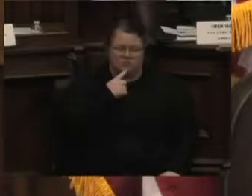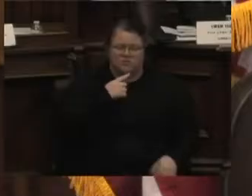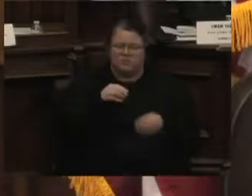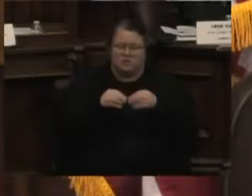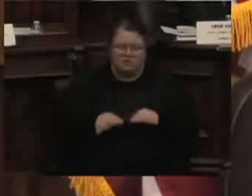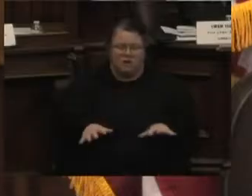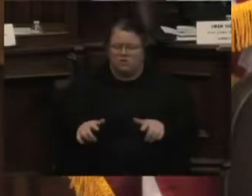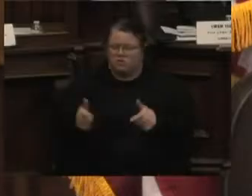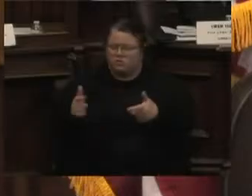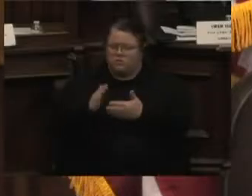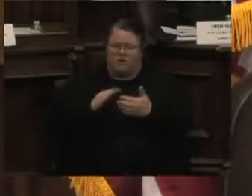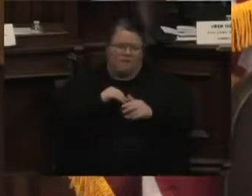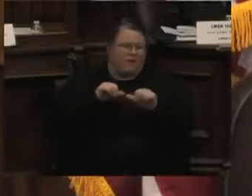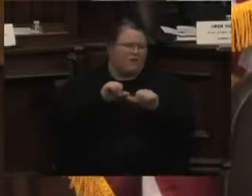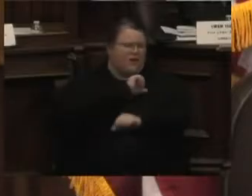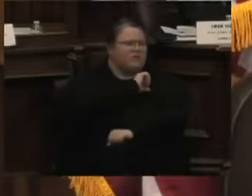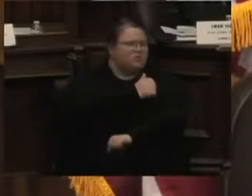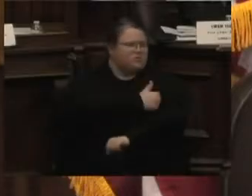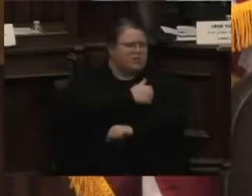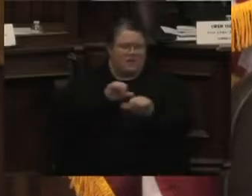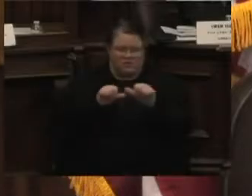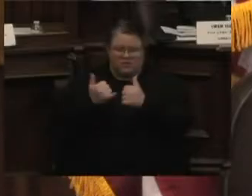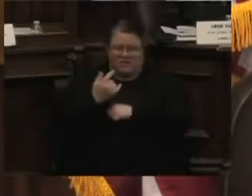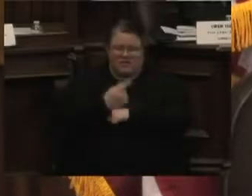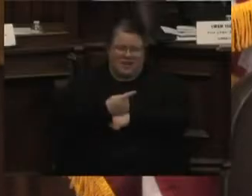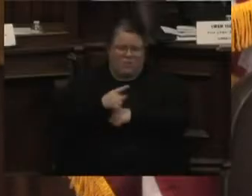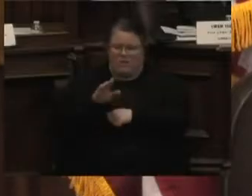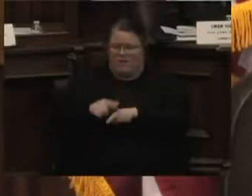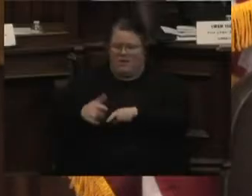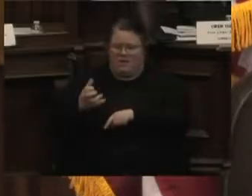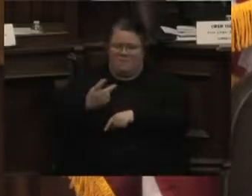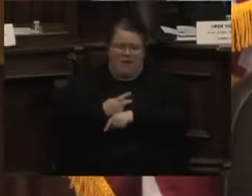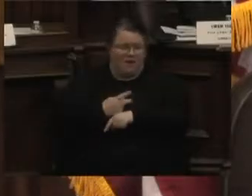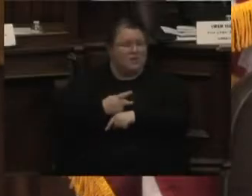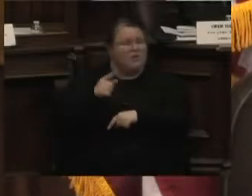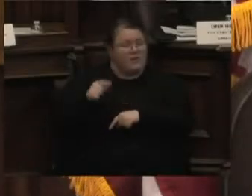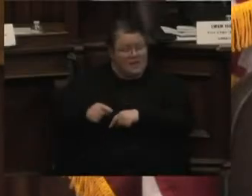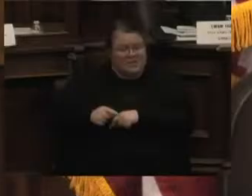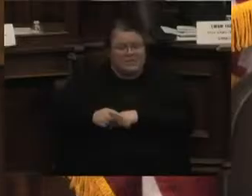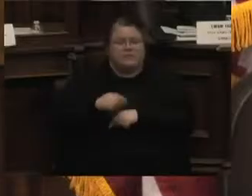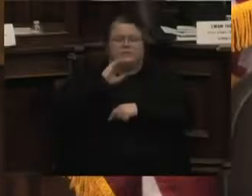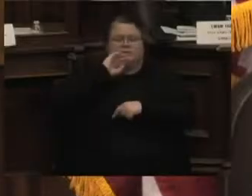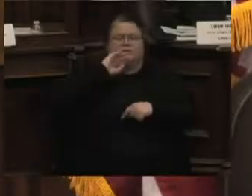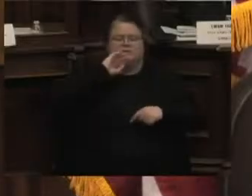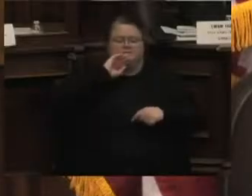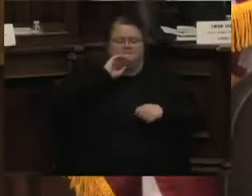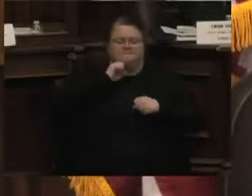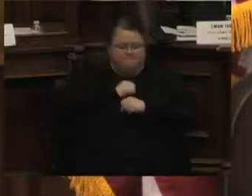complaints have been received and we lost, we lost a huge